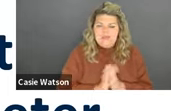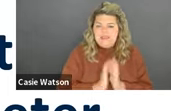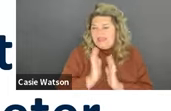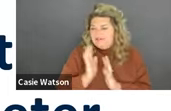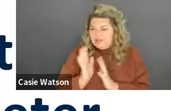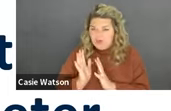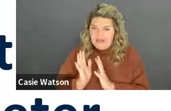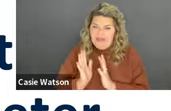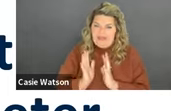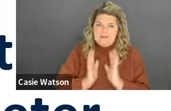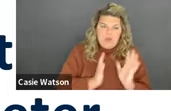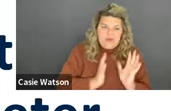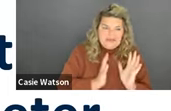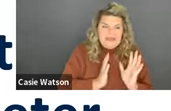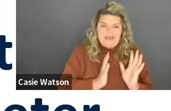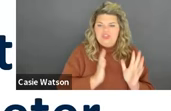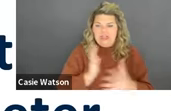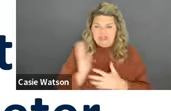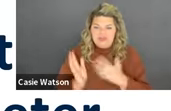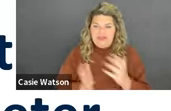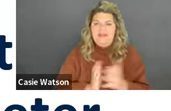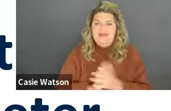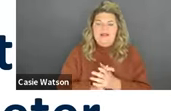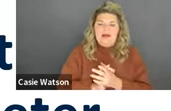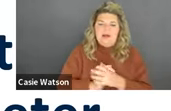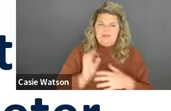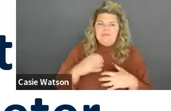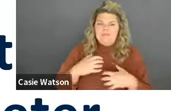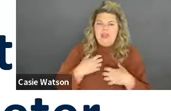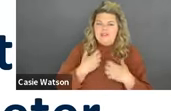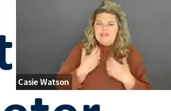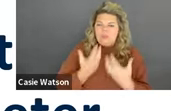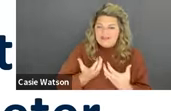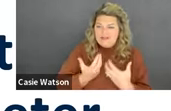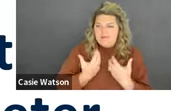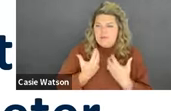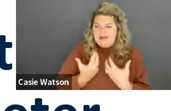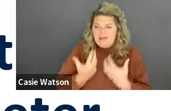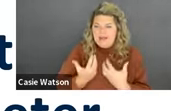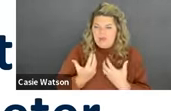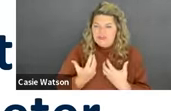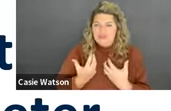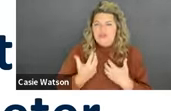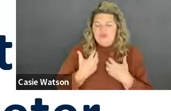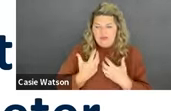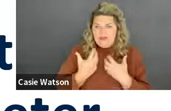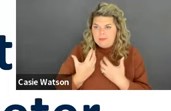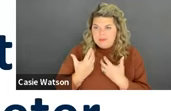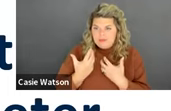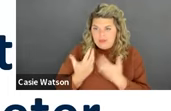Using any visual aids, pointing, gesturing, expressive body language really helps